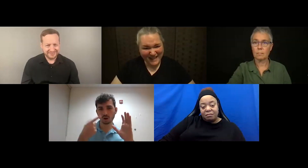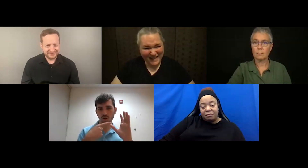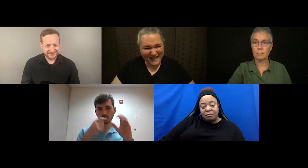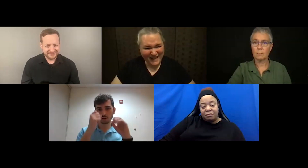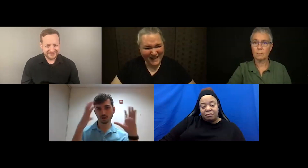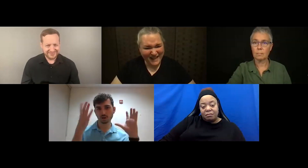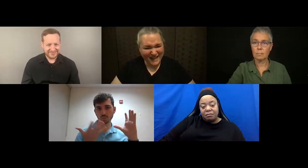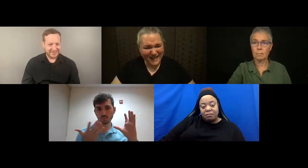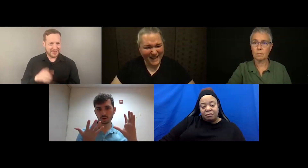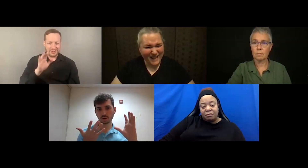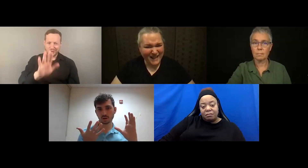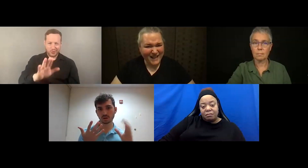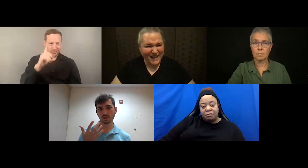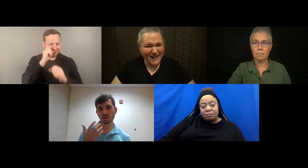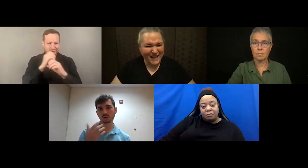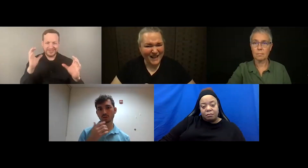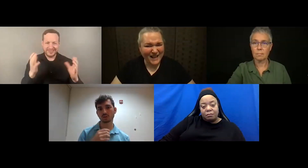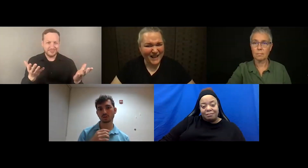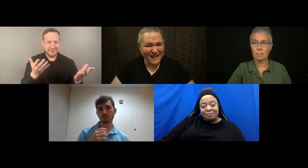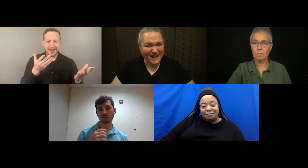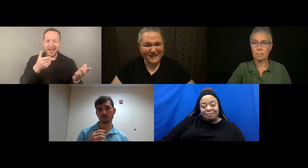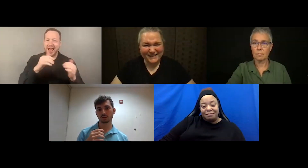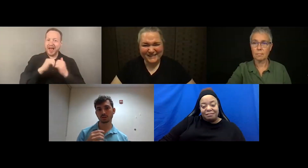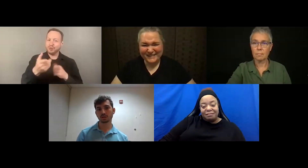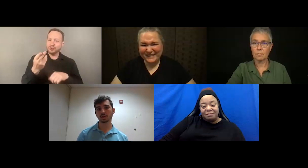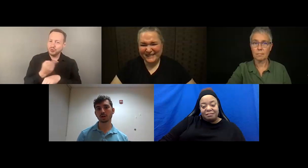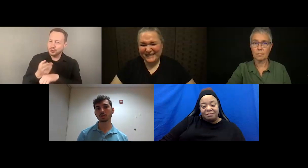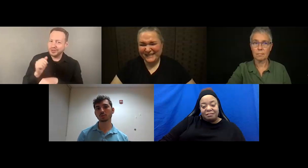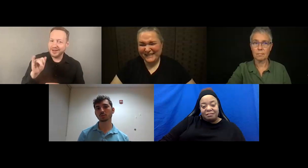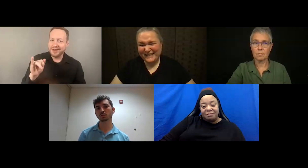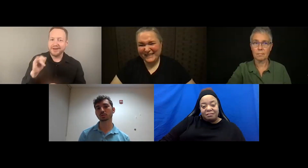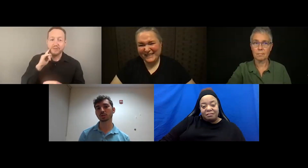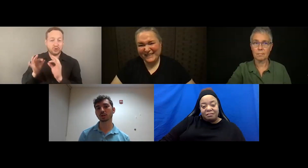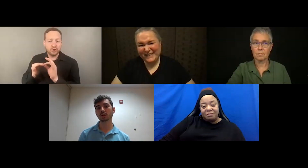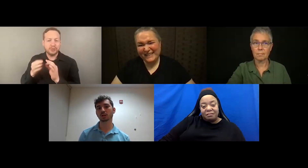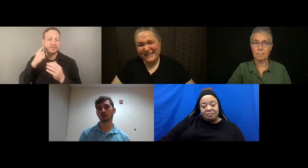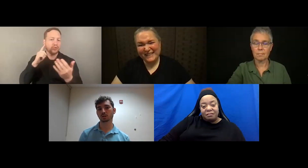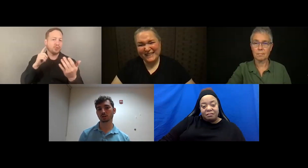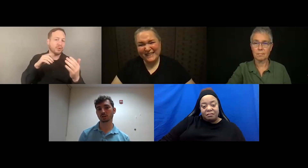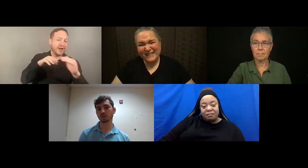what do you mean? Tim: Yeah, talking about like how would you use AI?